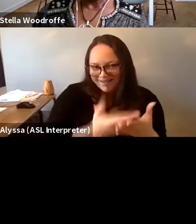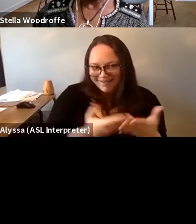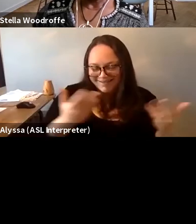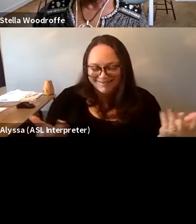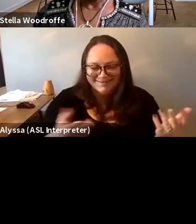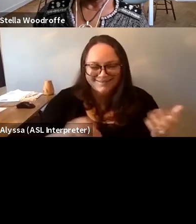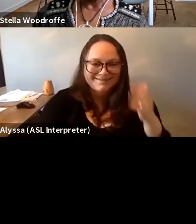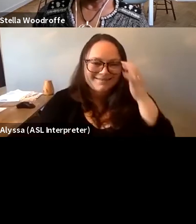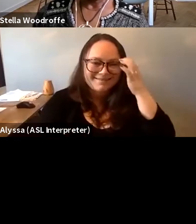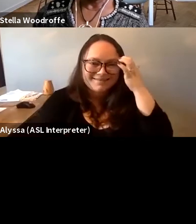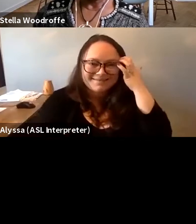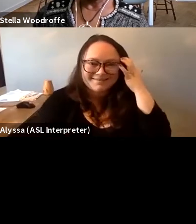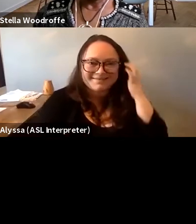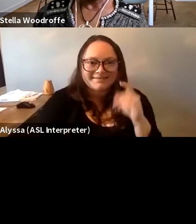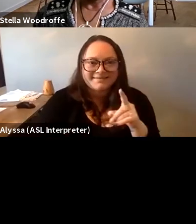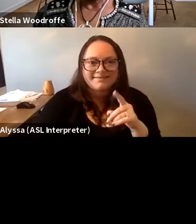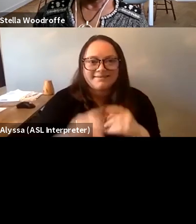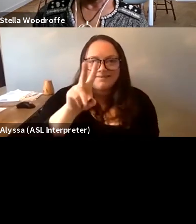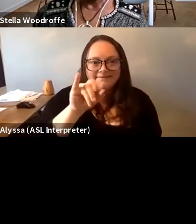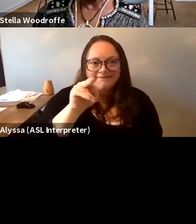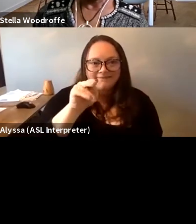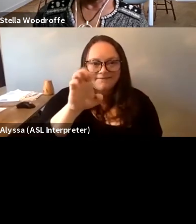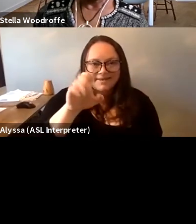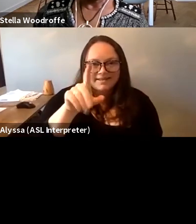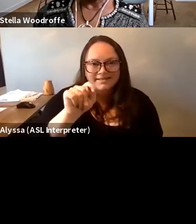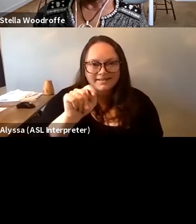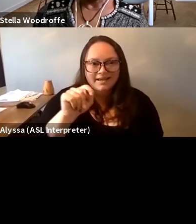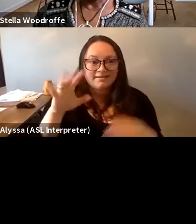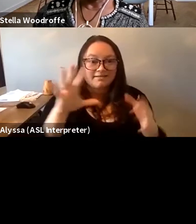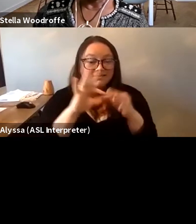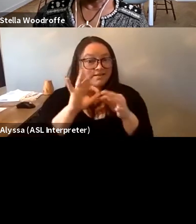So this makes all sense. Because another long story short,